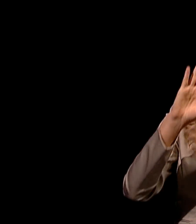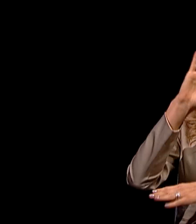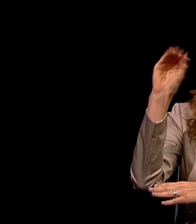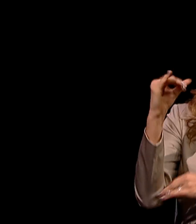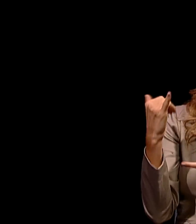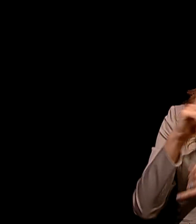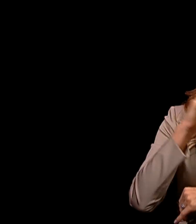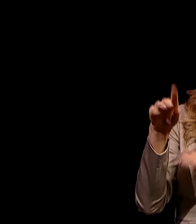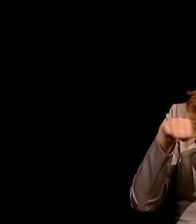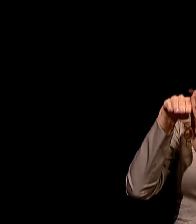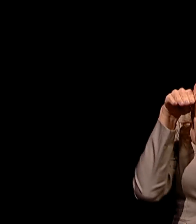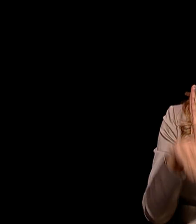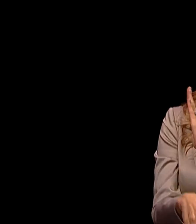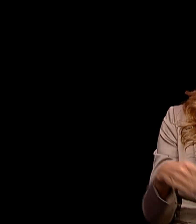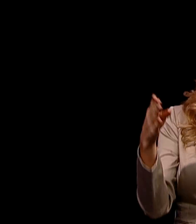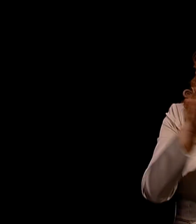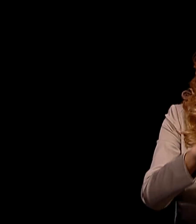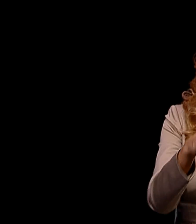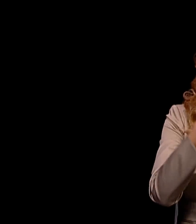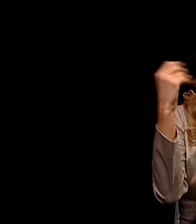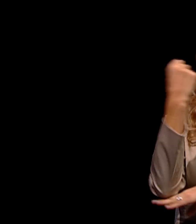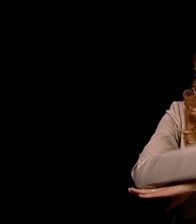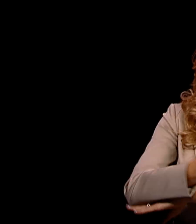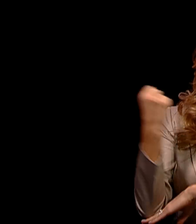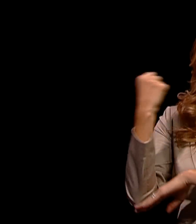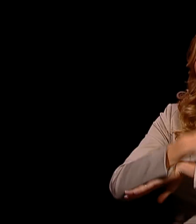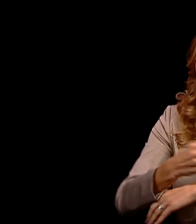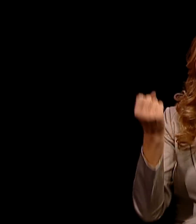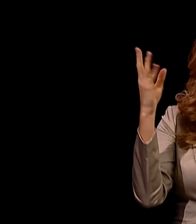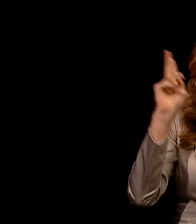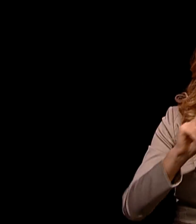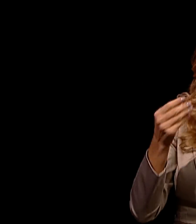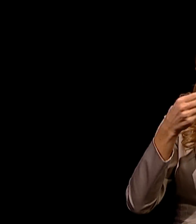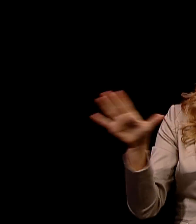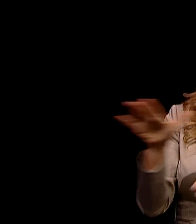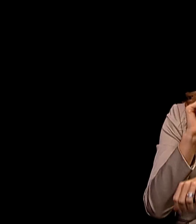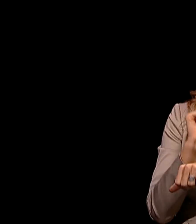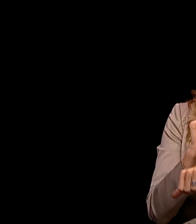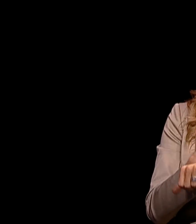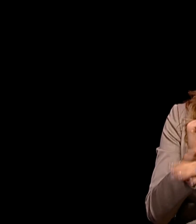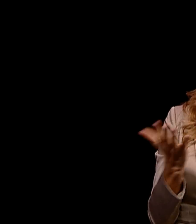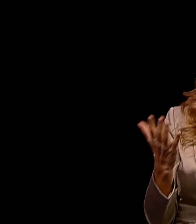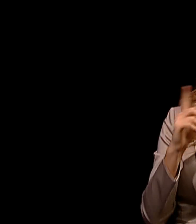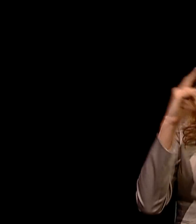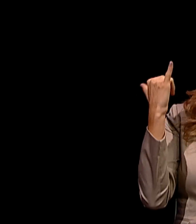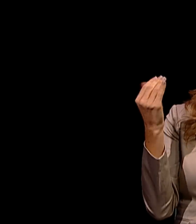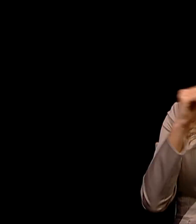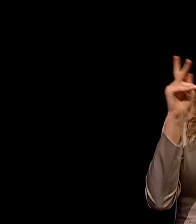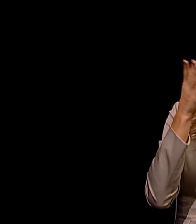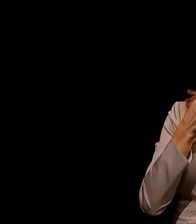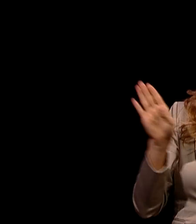Over the last ten years, newspapers have been closing and a lot of employees have lost their jobs.